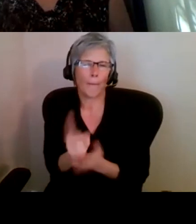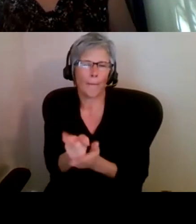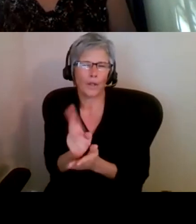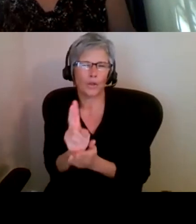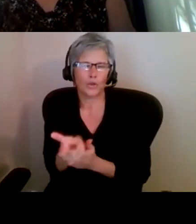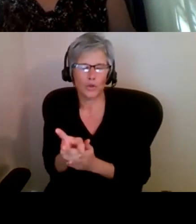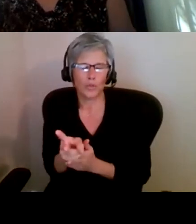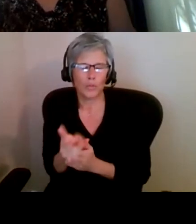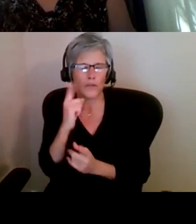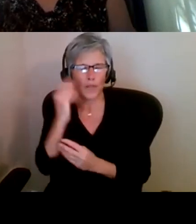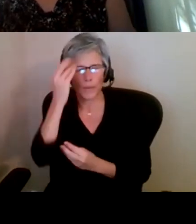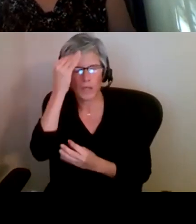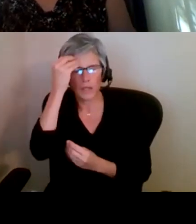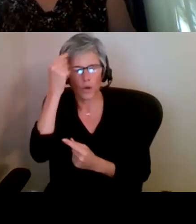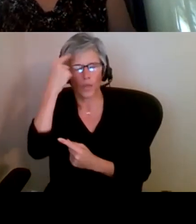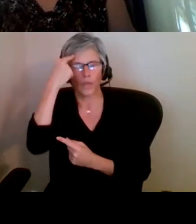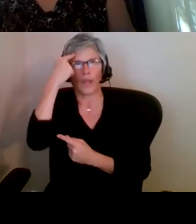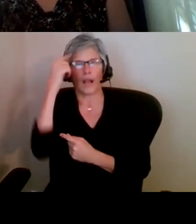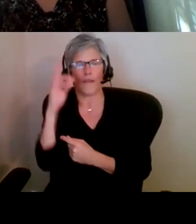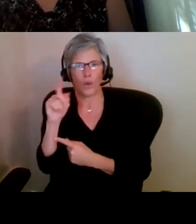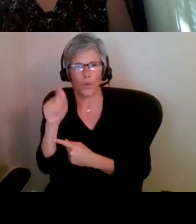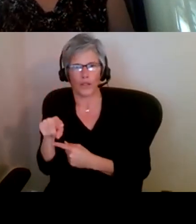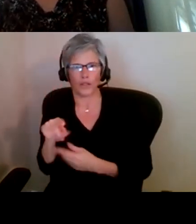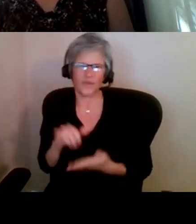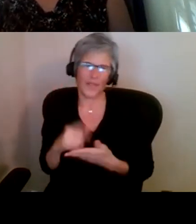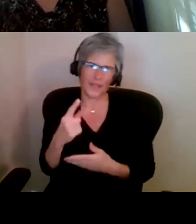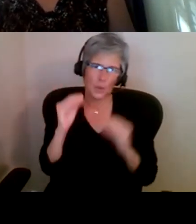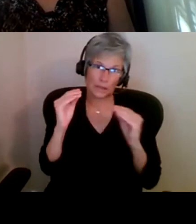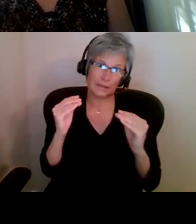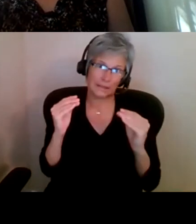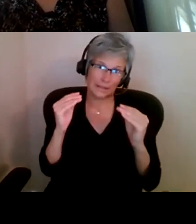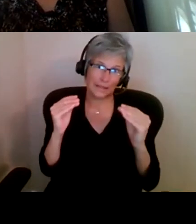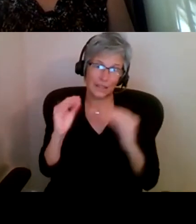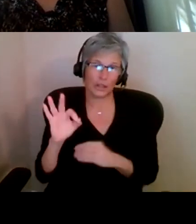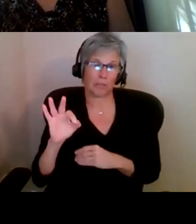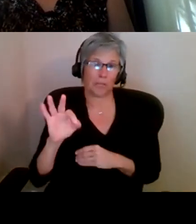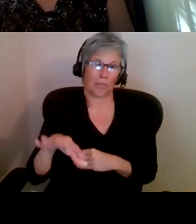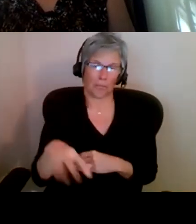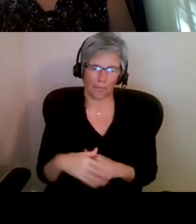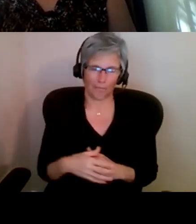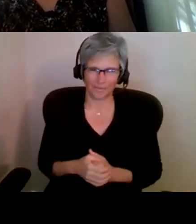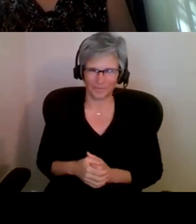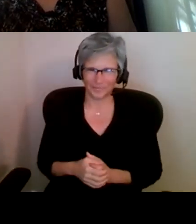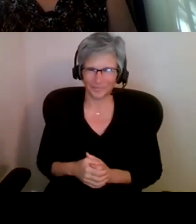So that's a teaching tip that I pass on to you, I think it'll work in the virtual